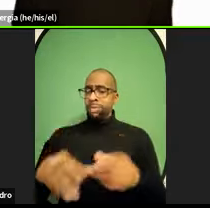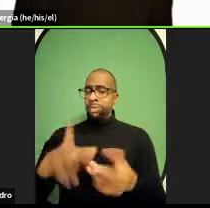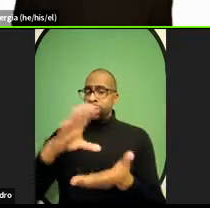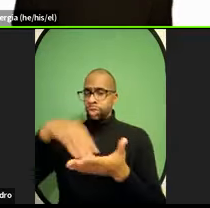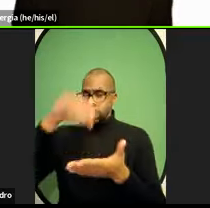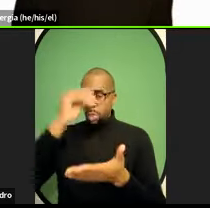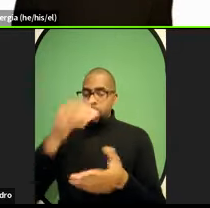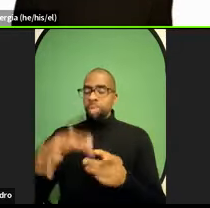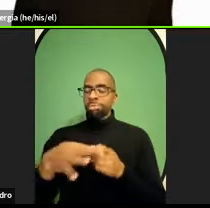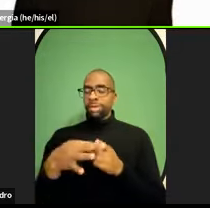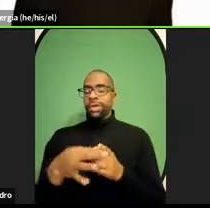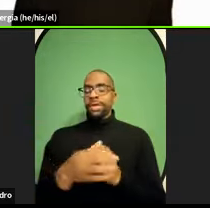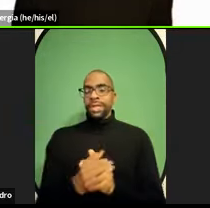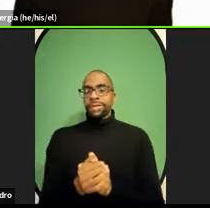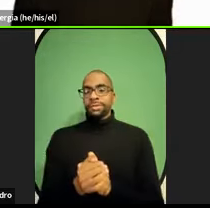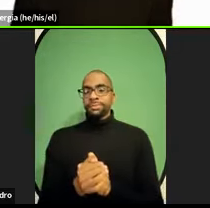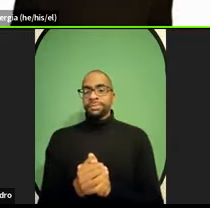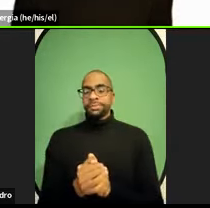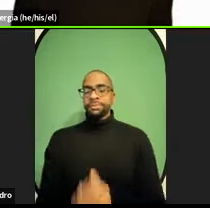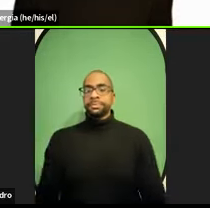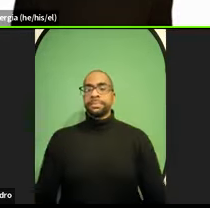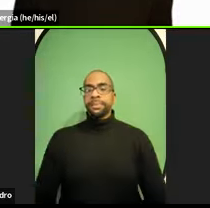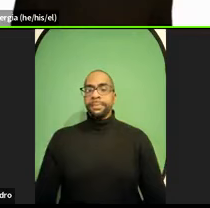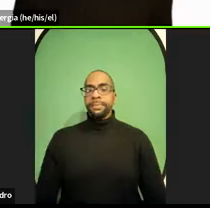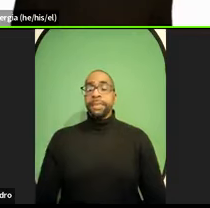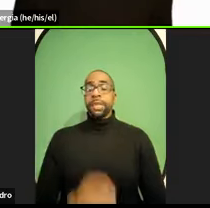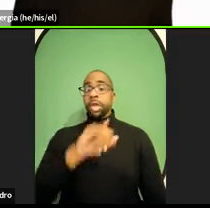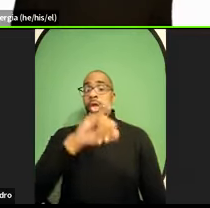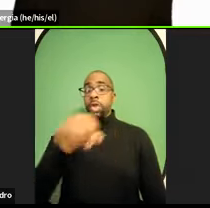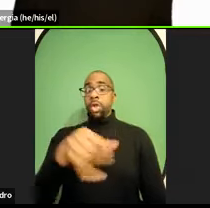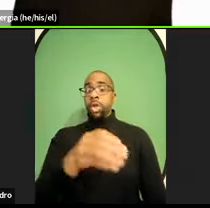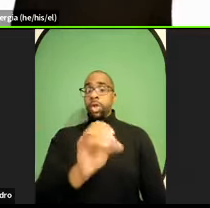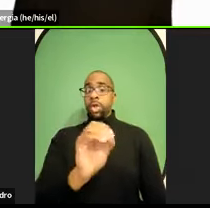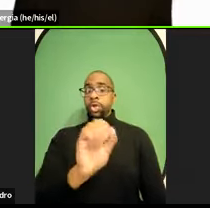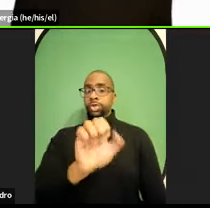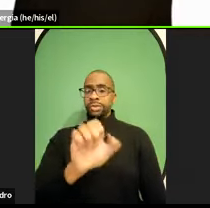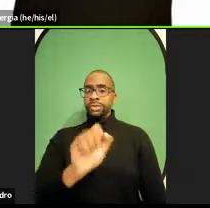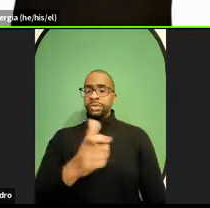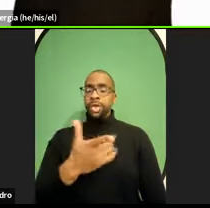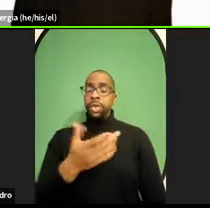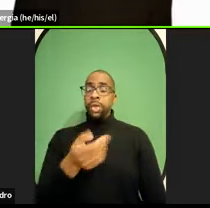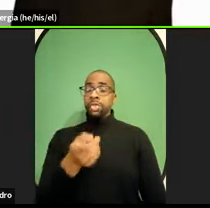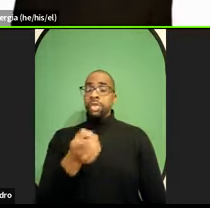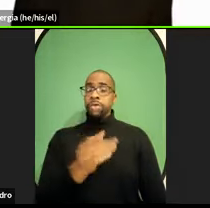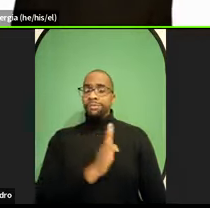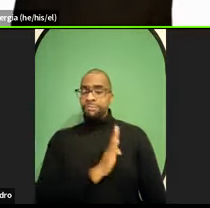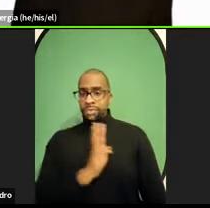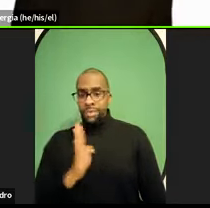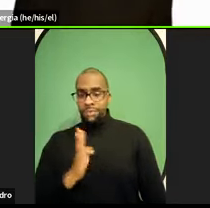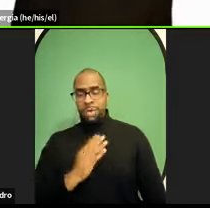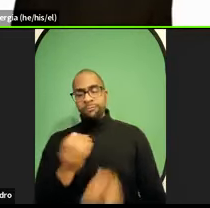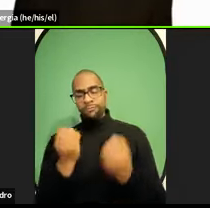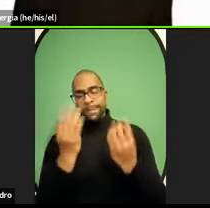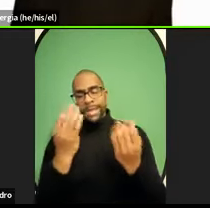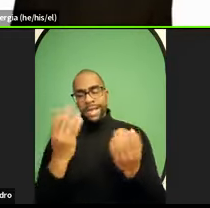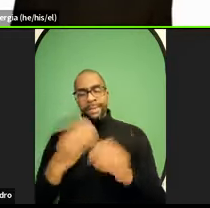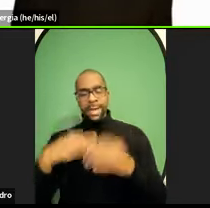nd special education topics and provides families the opportunity to learn directly from subject matter experts wholesale experts say also serves on the planning committees for many of